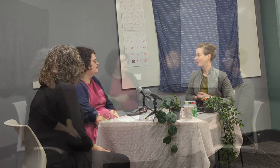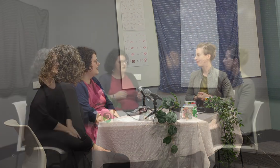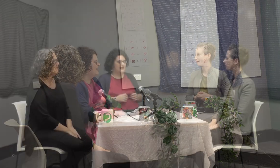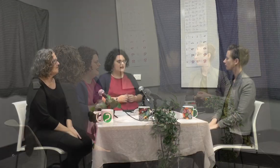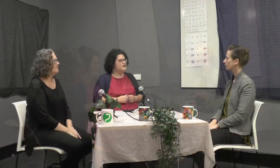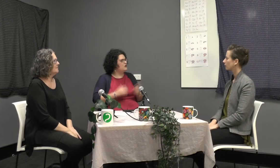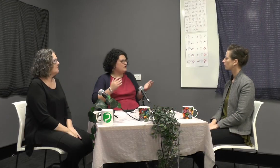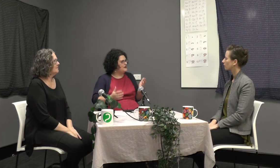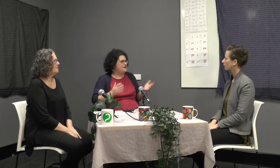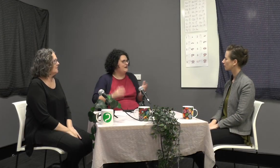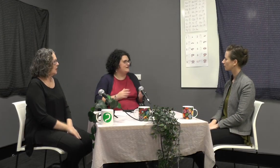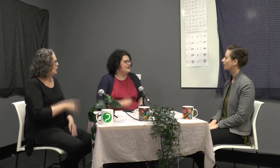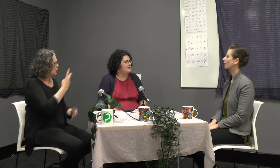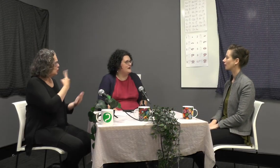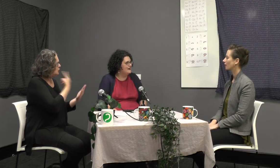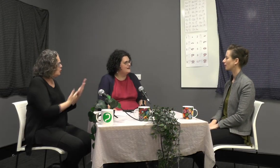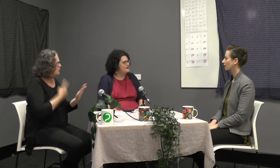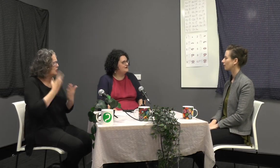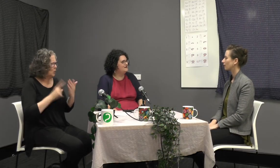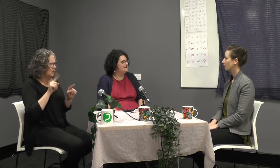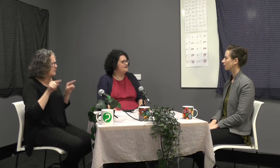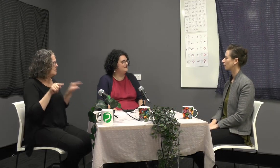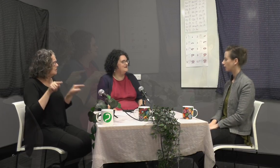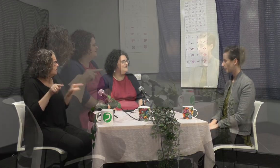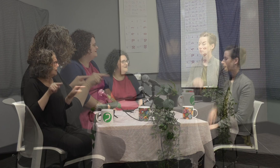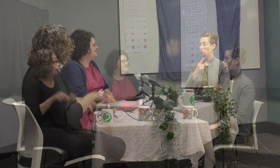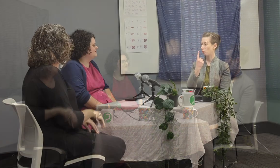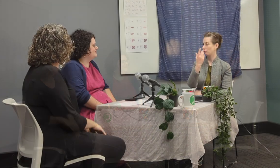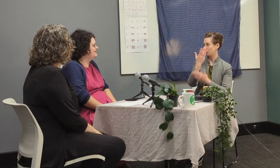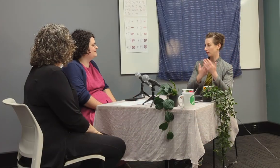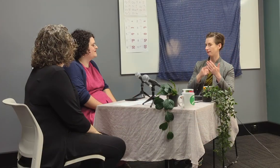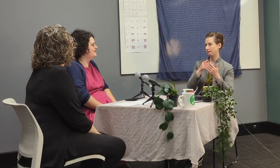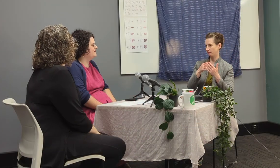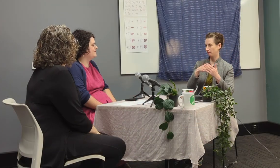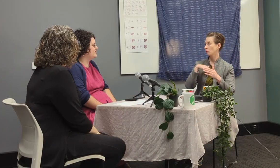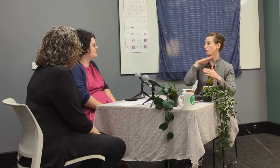they incorporated enactment. G: What were the two narratives that you compared? H: Okay.